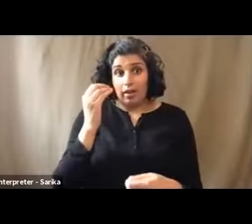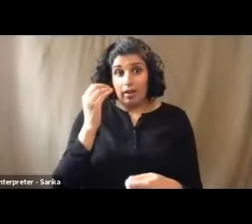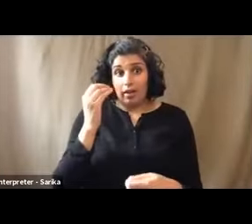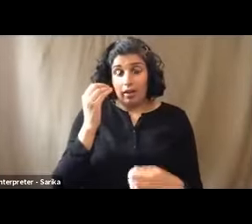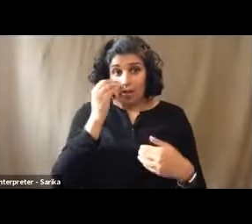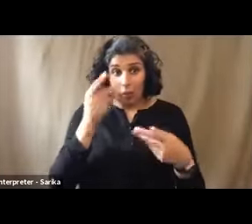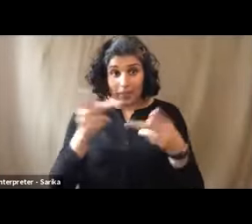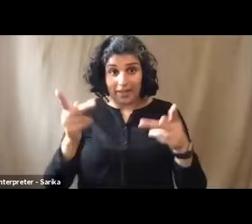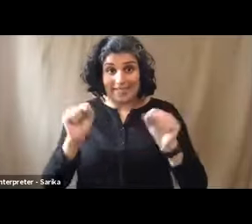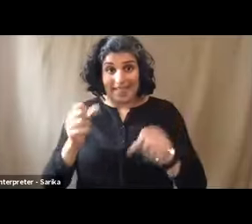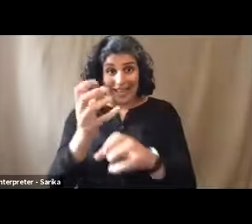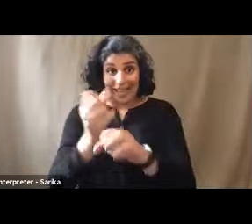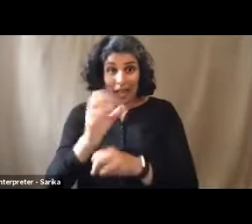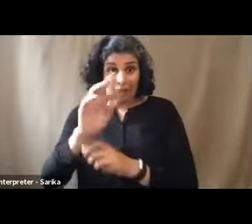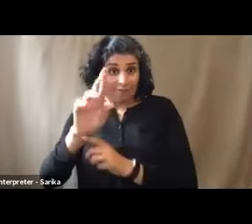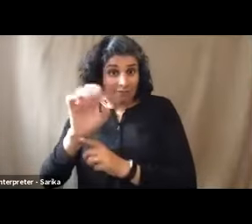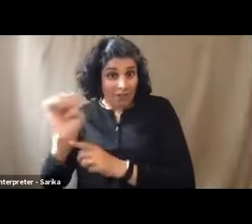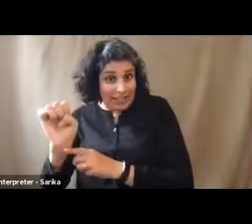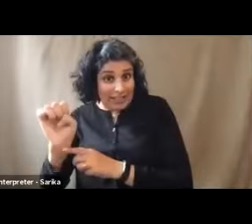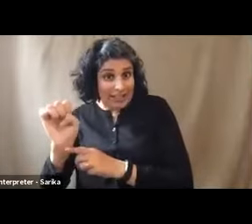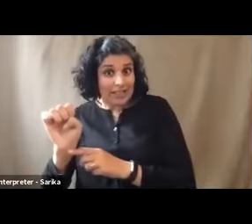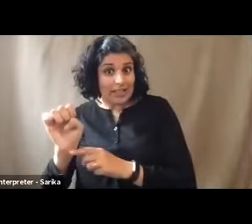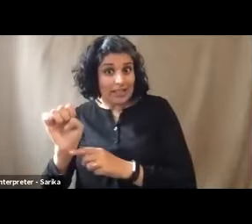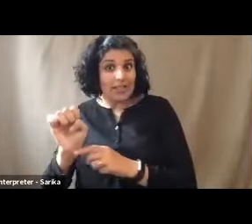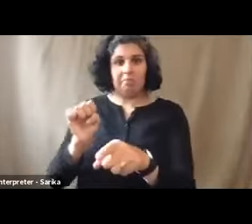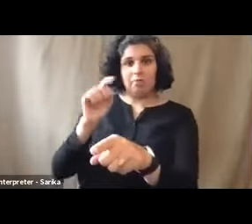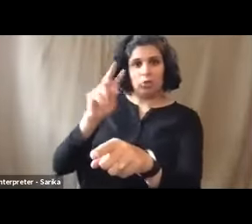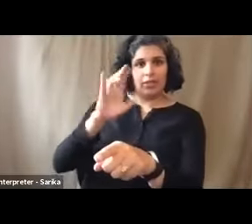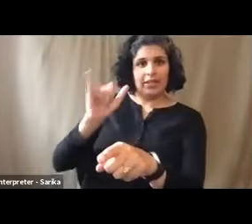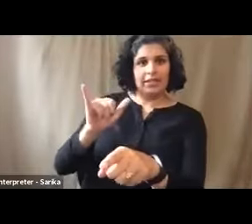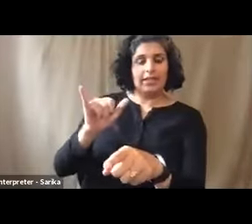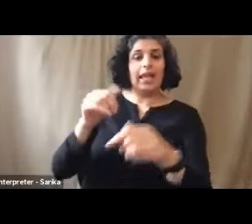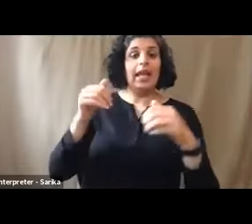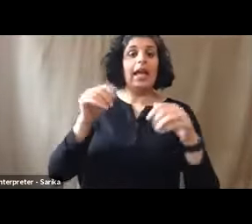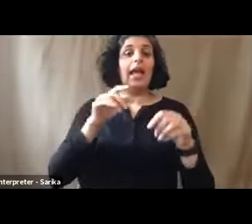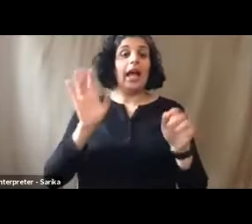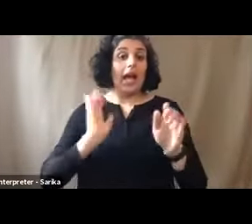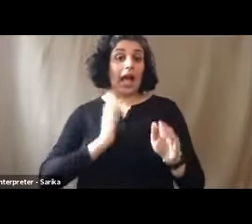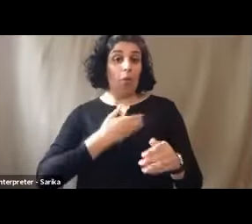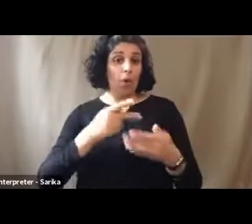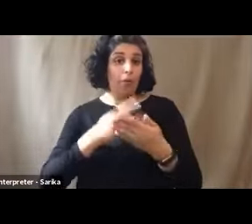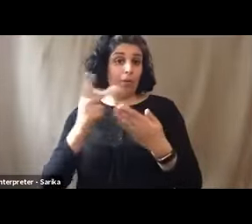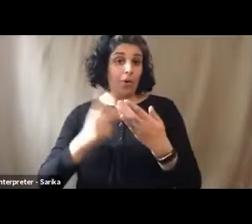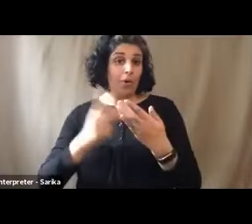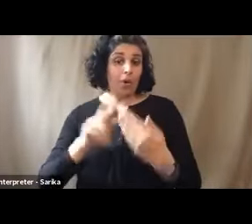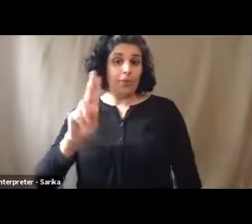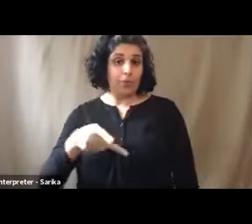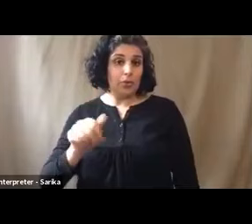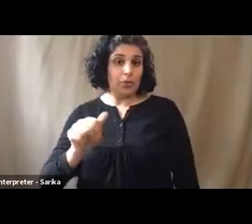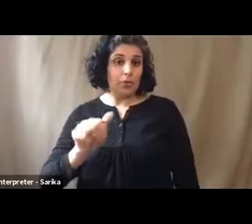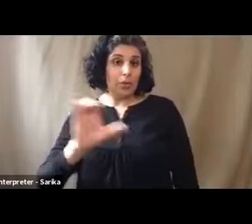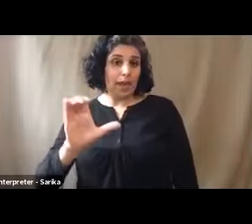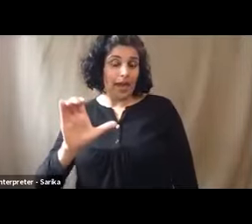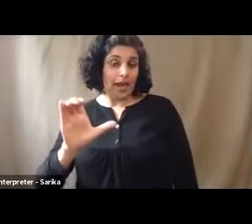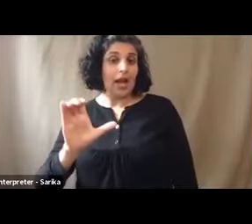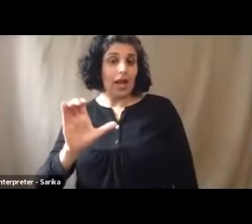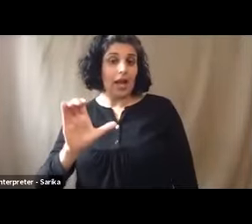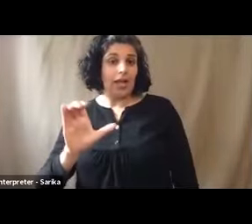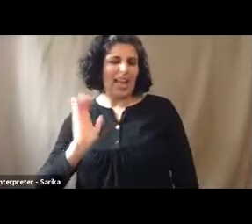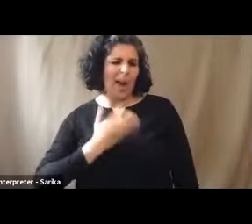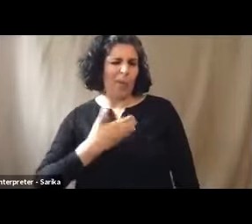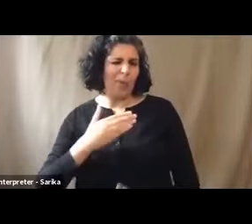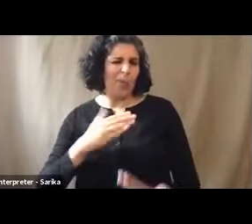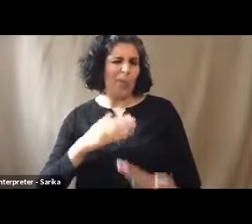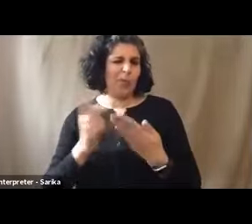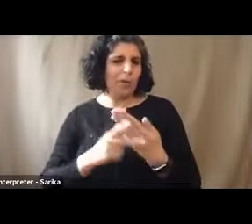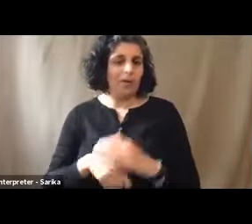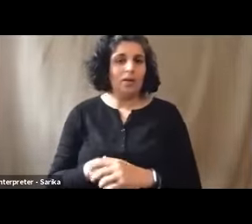Actually UPAC, our program The community health workers are handing out